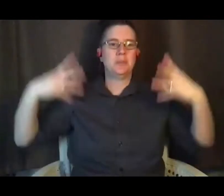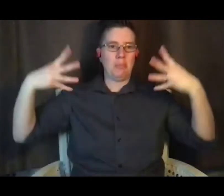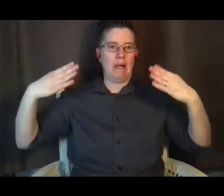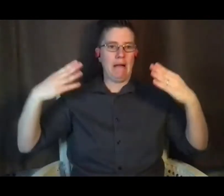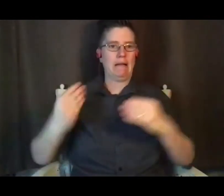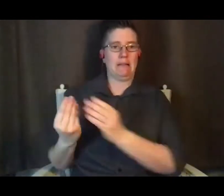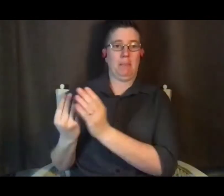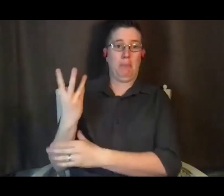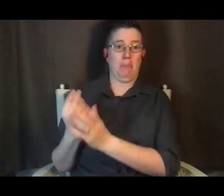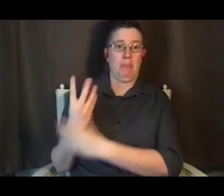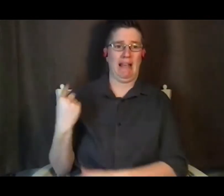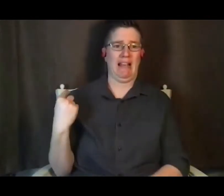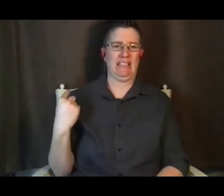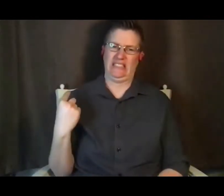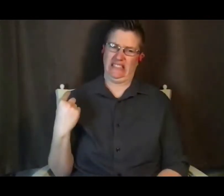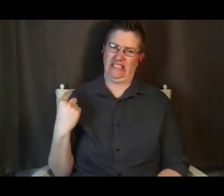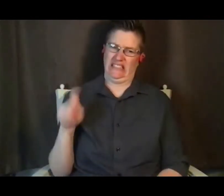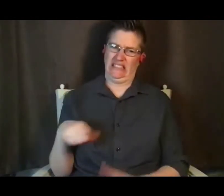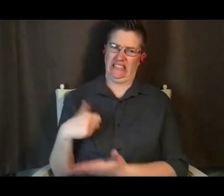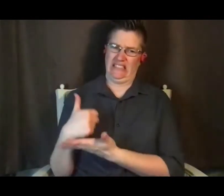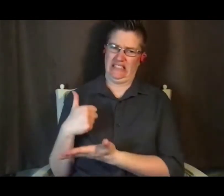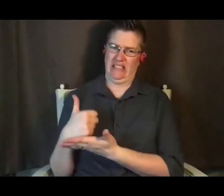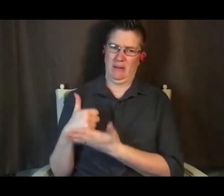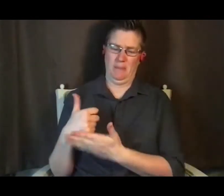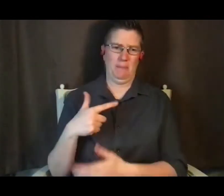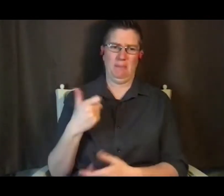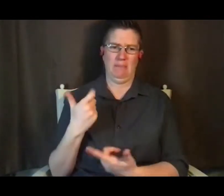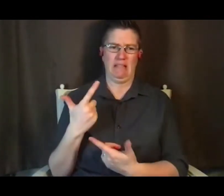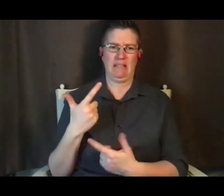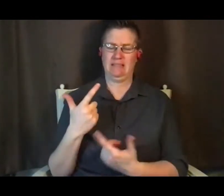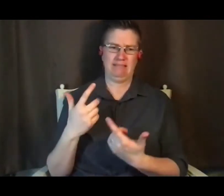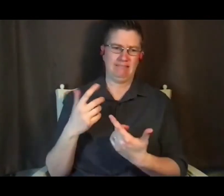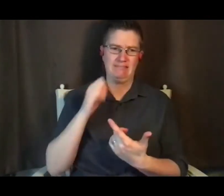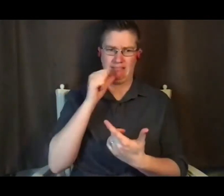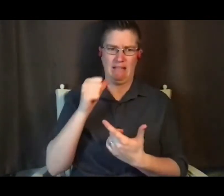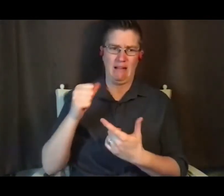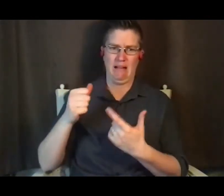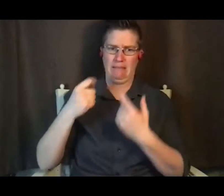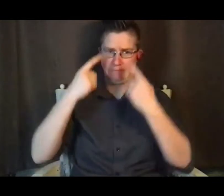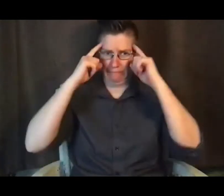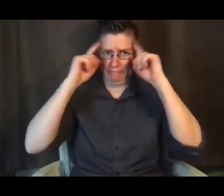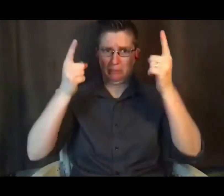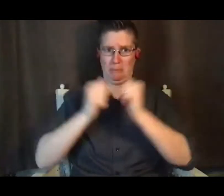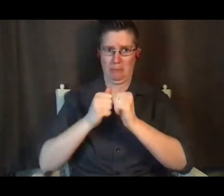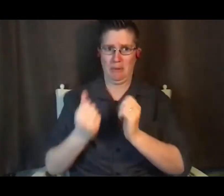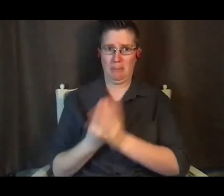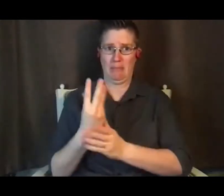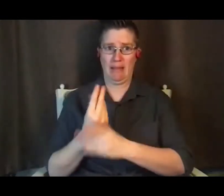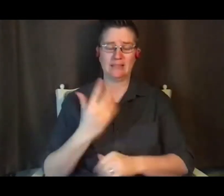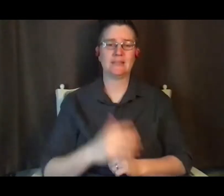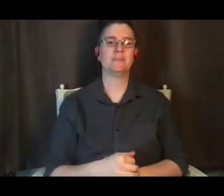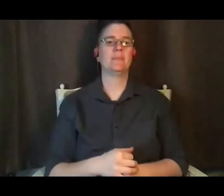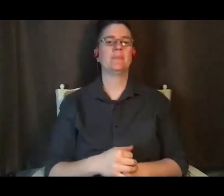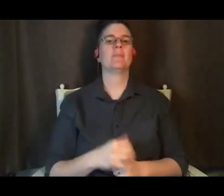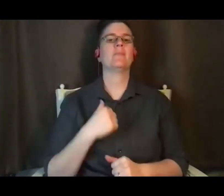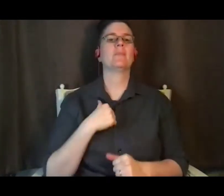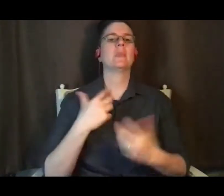am not a genius at plants i want to open with an invitation and an invocation to each of you